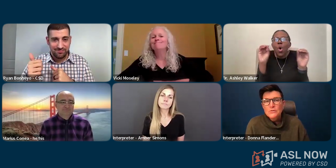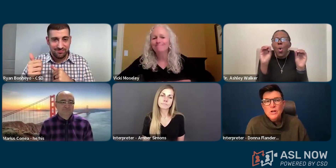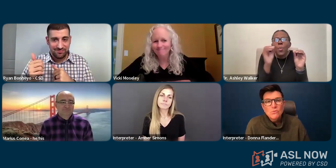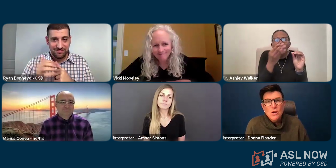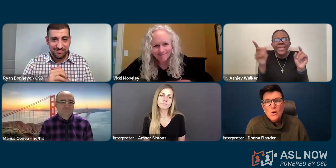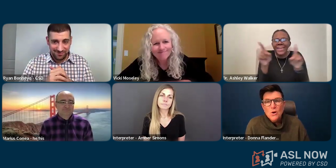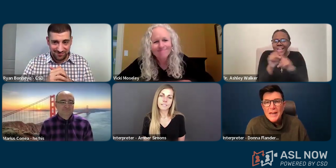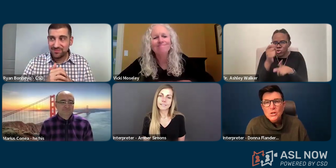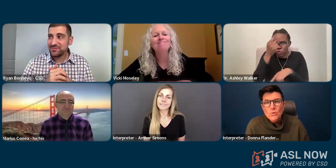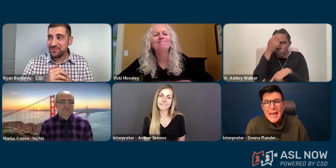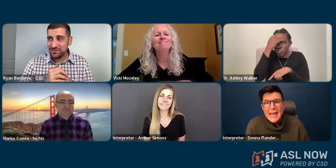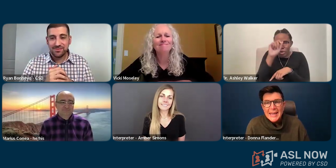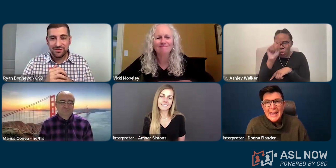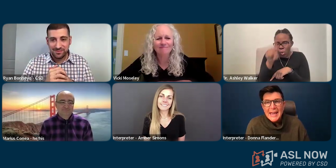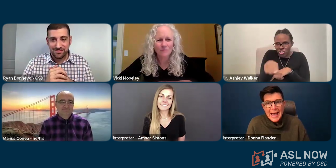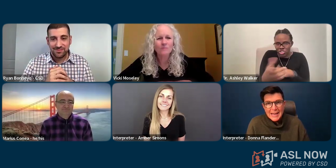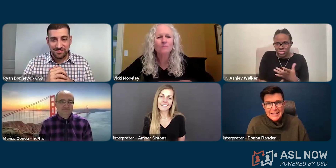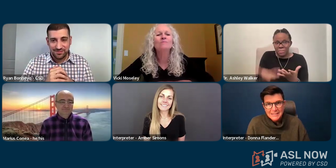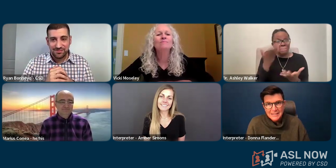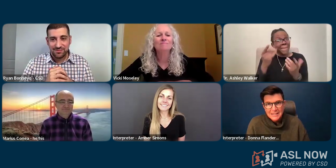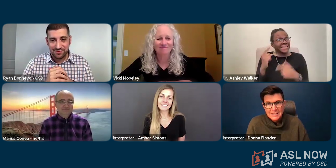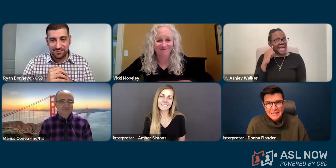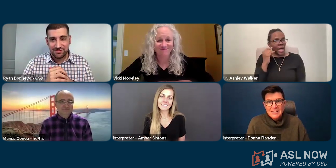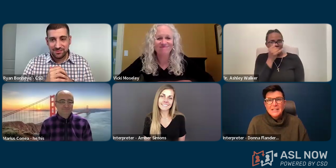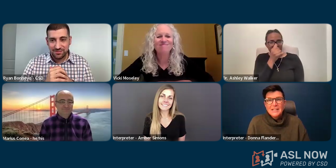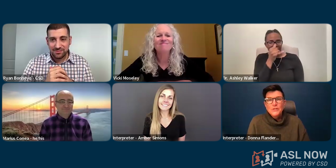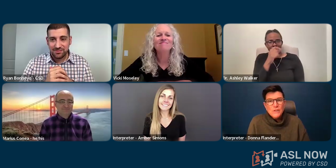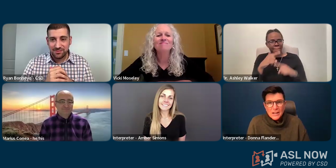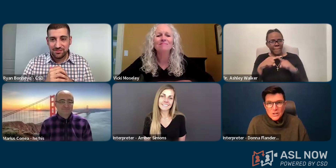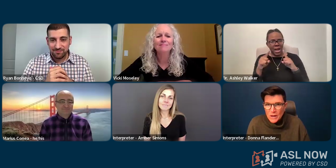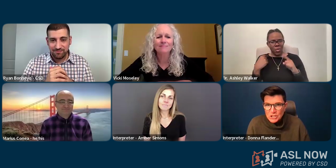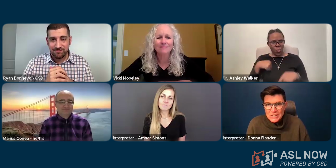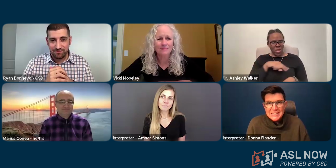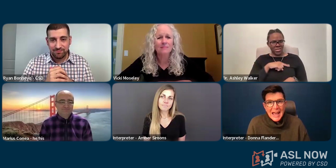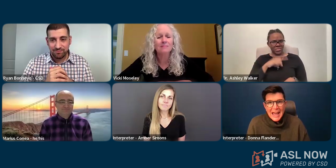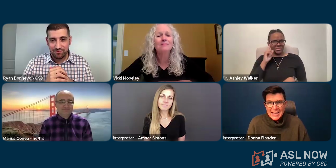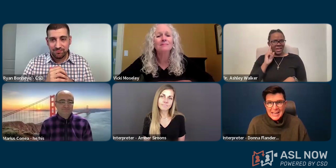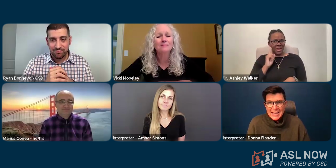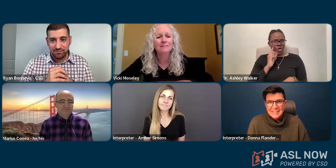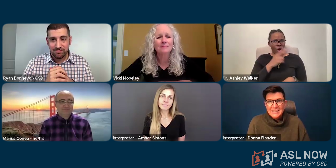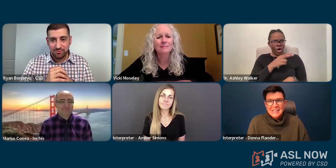And if you don't know, that's okay. Ask if you've got questions, ask.